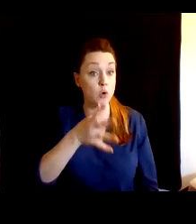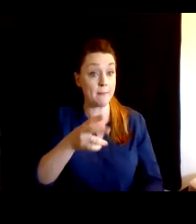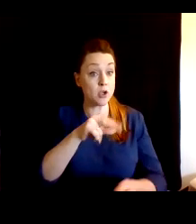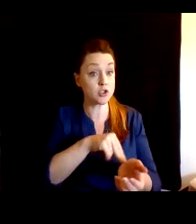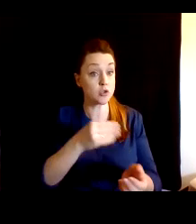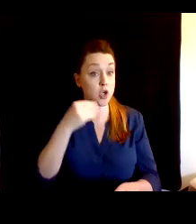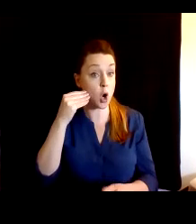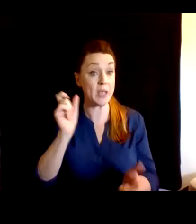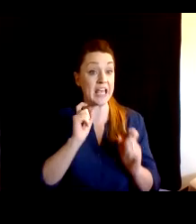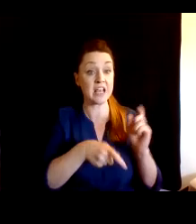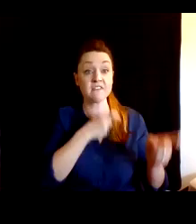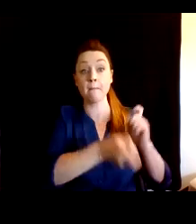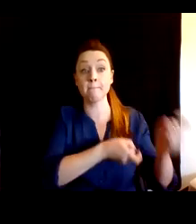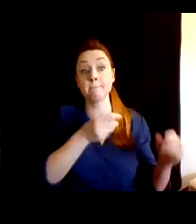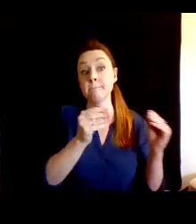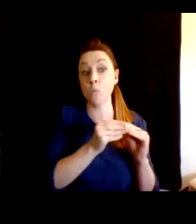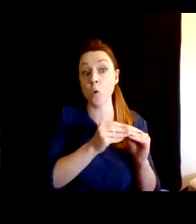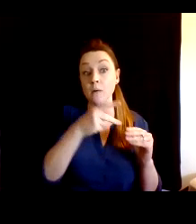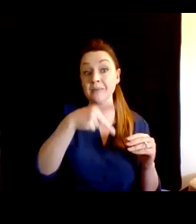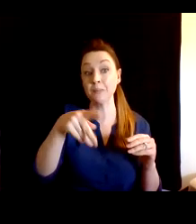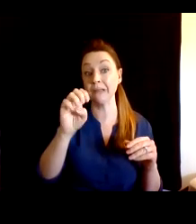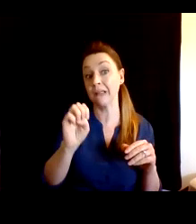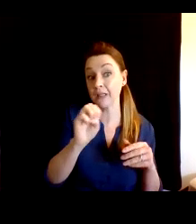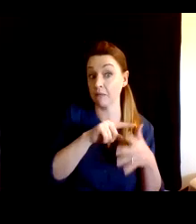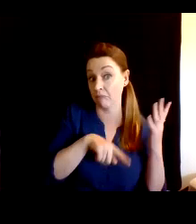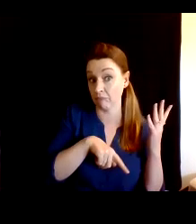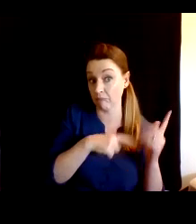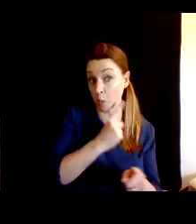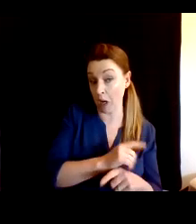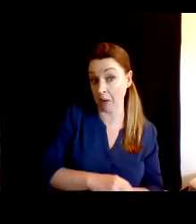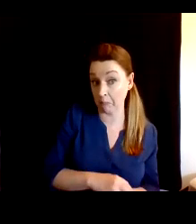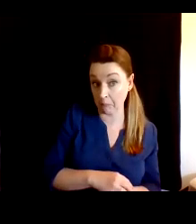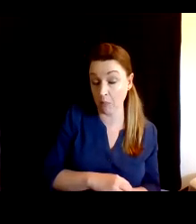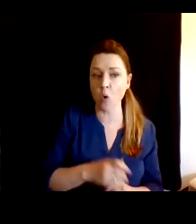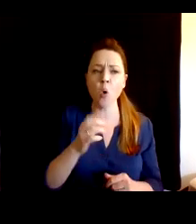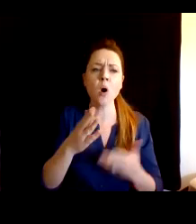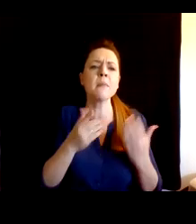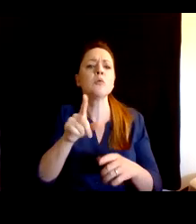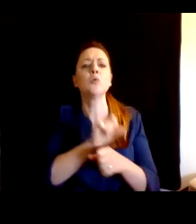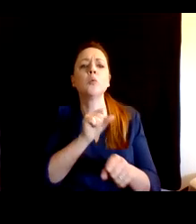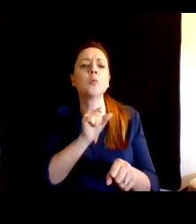additional personal protective equipment. Or perhaps you work in a medical system